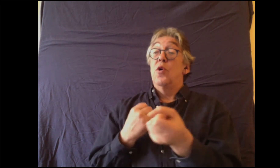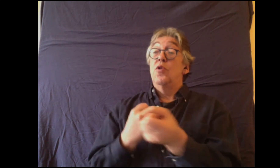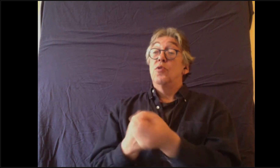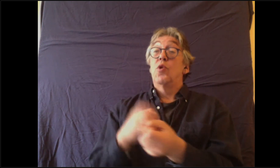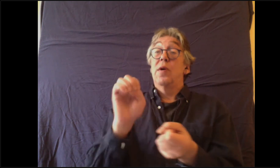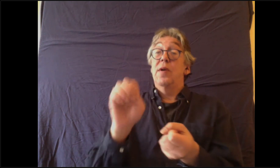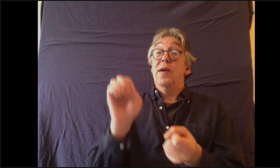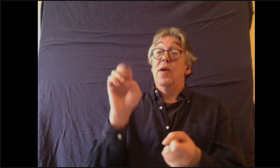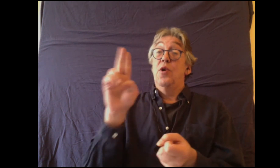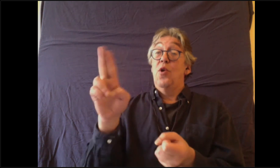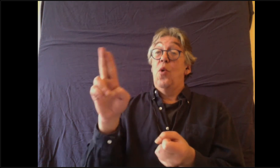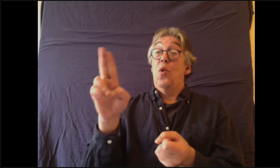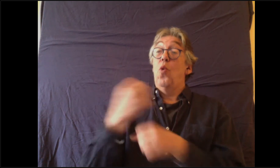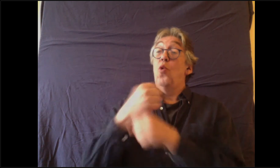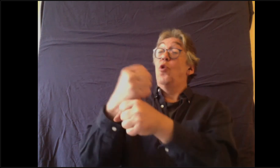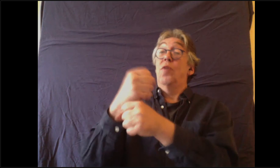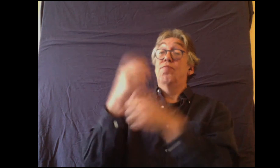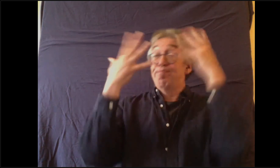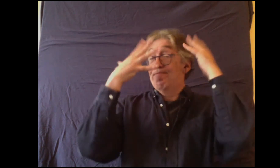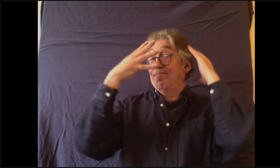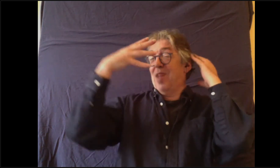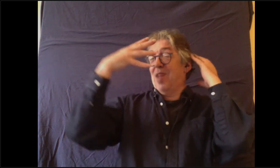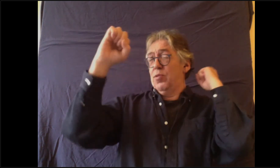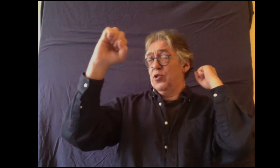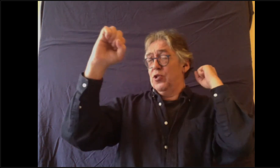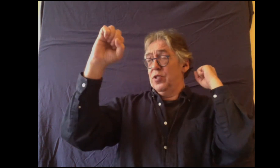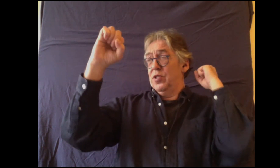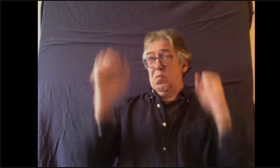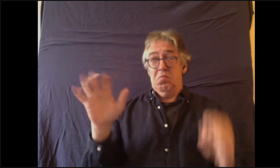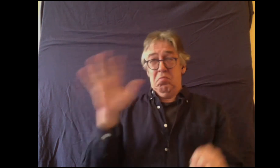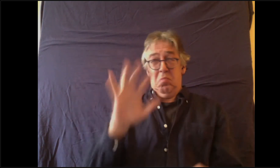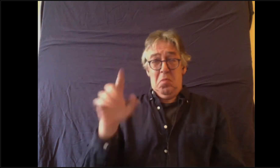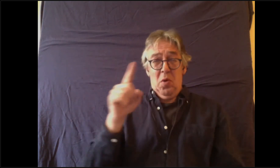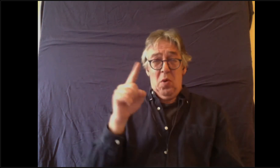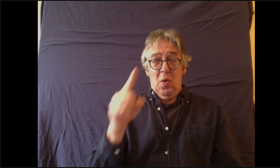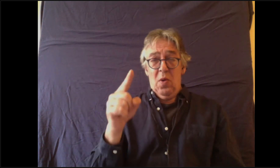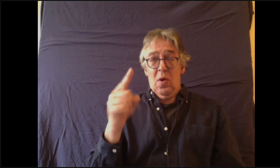And if I'm not mistaken we have got 192 EU Delegations